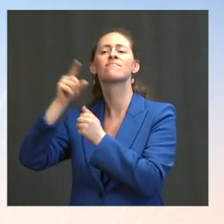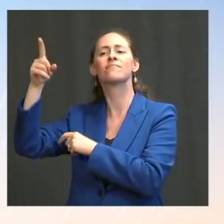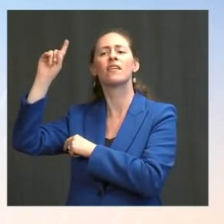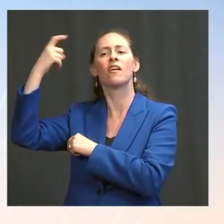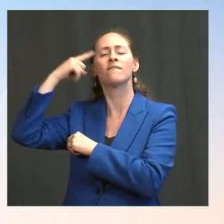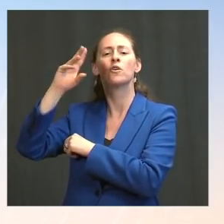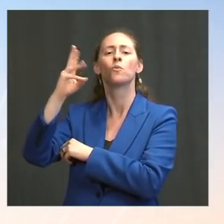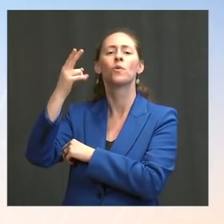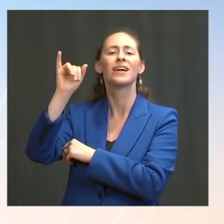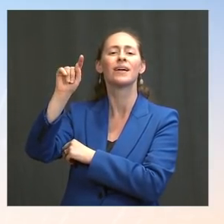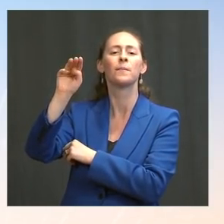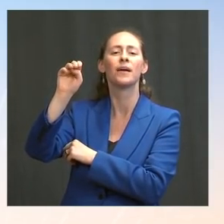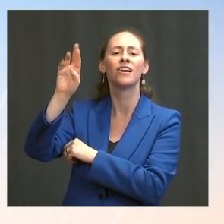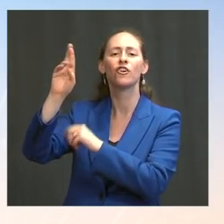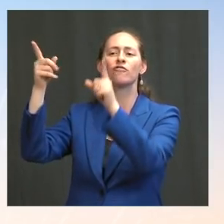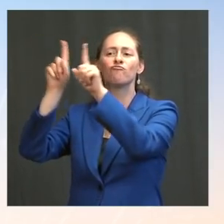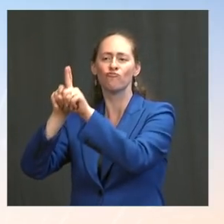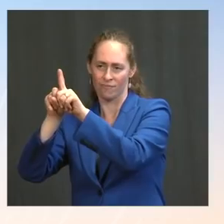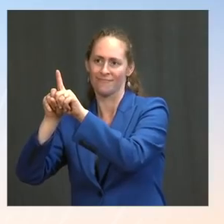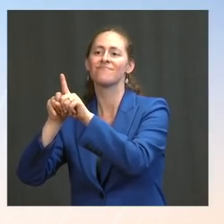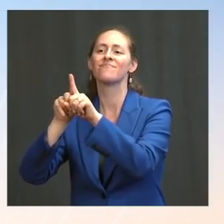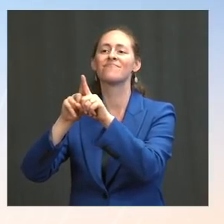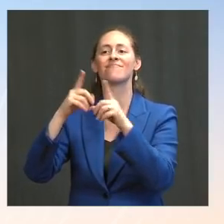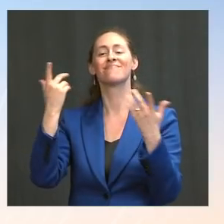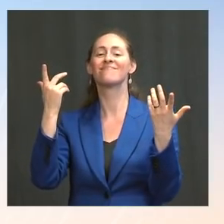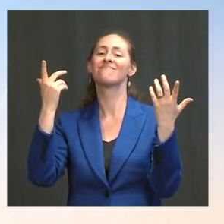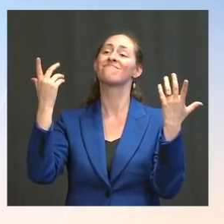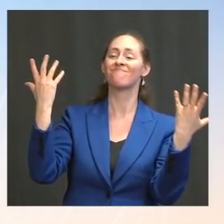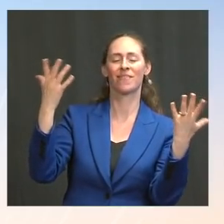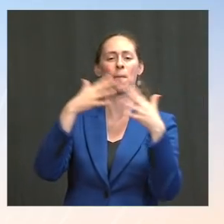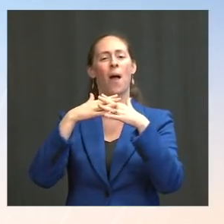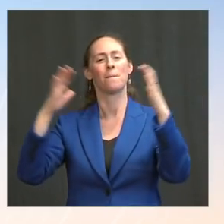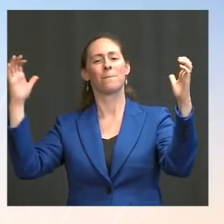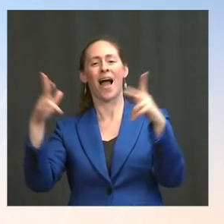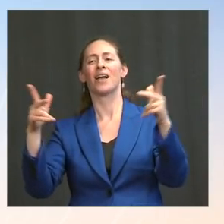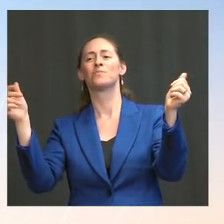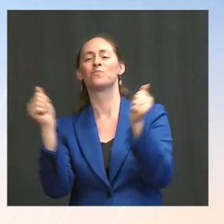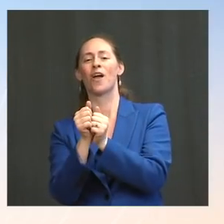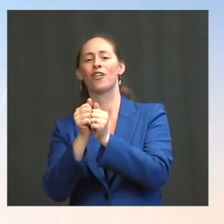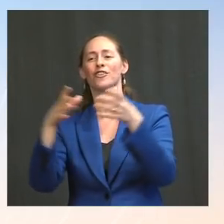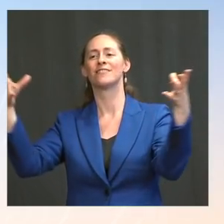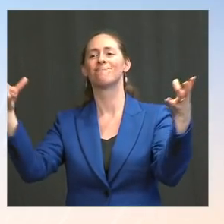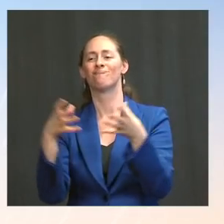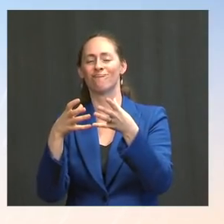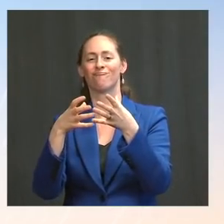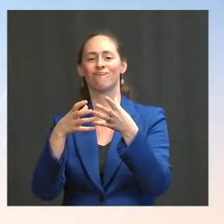America is Back Together Tour to celebrate our country's progress against the virus. While there, he will visit a cherry farm,